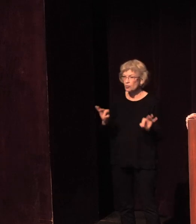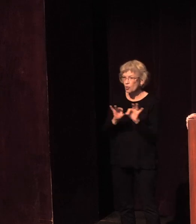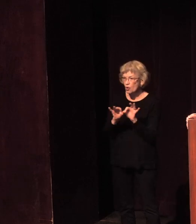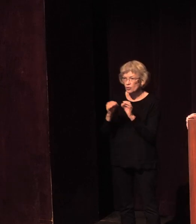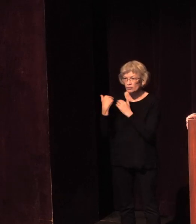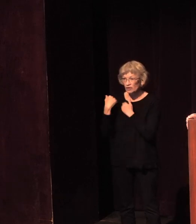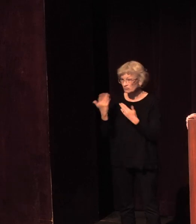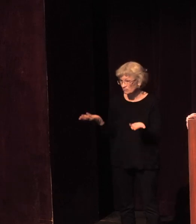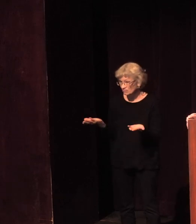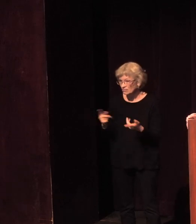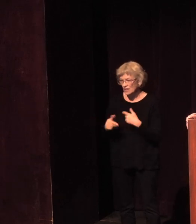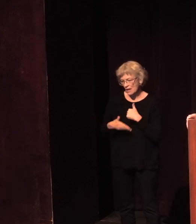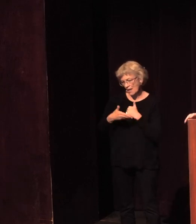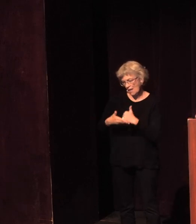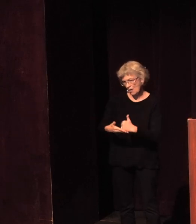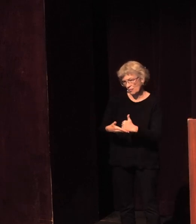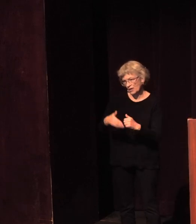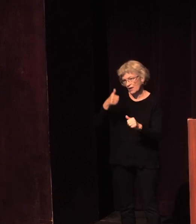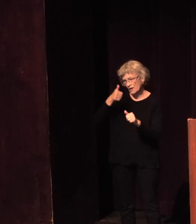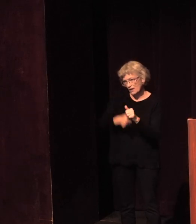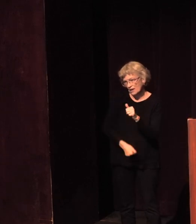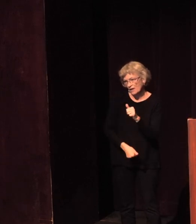know we have not lost sight of our most important